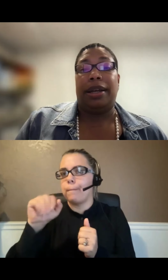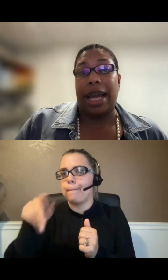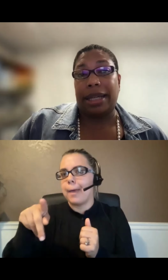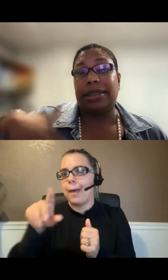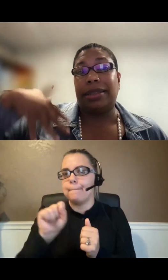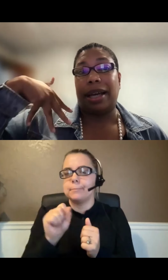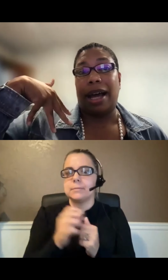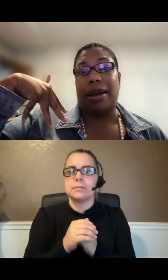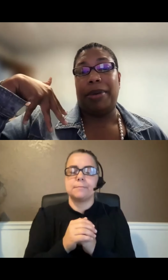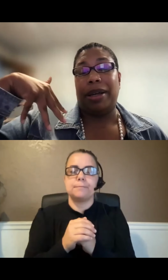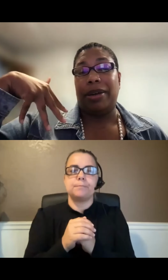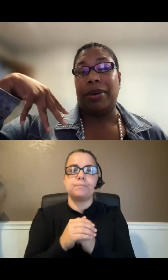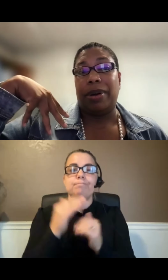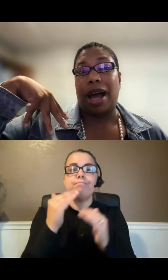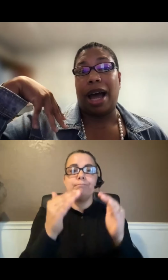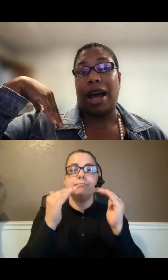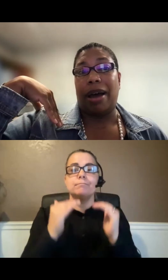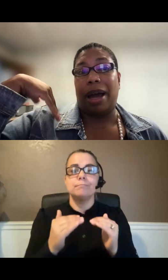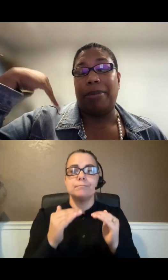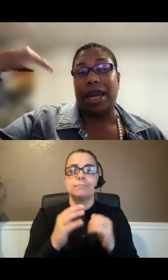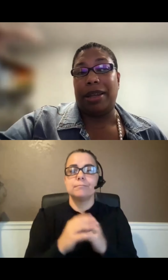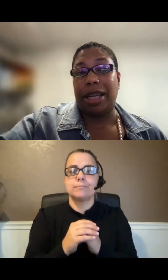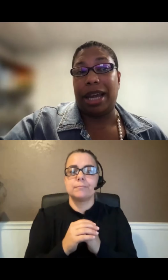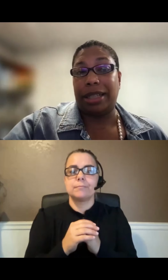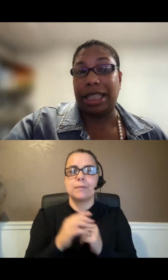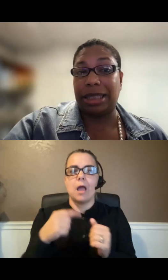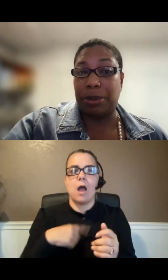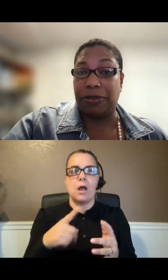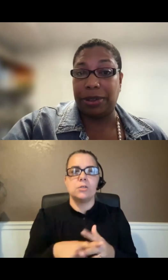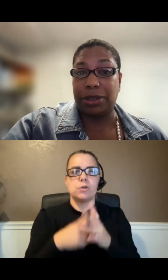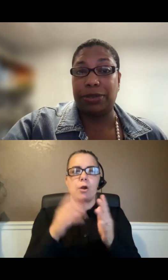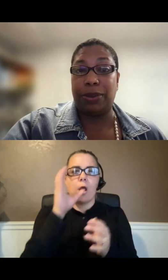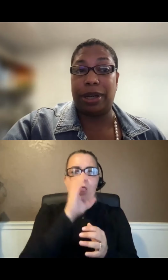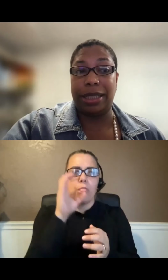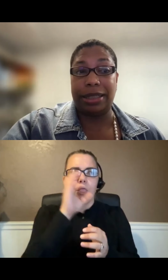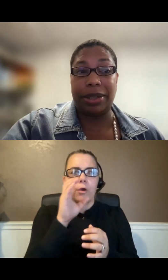Next, I began looking at accessible filters for Instagram.